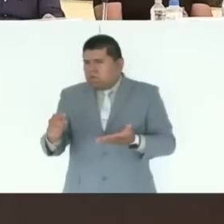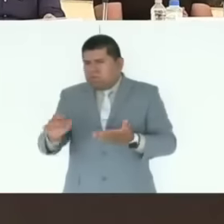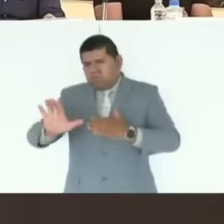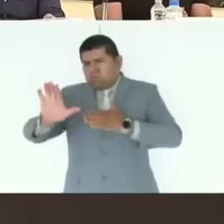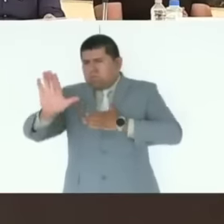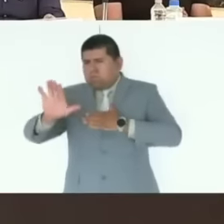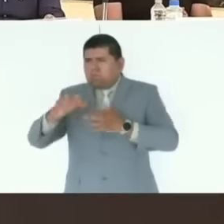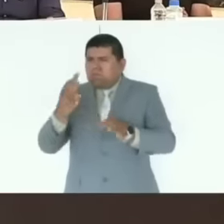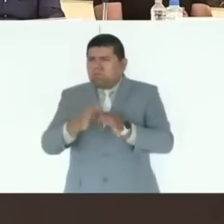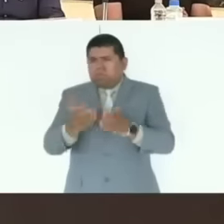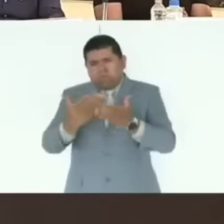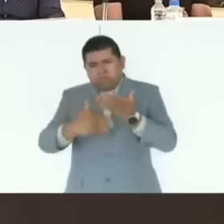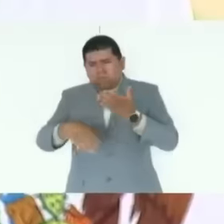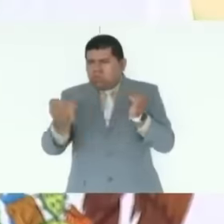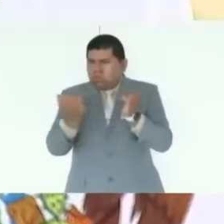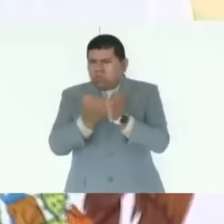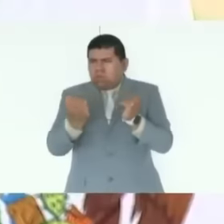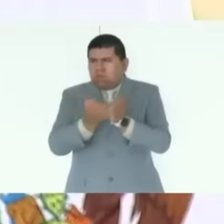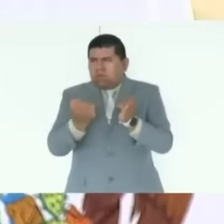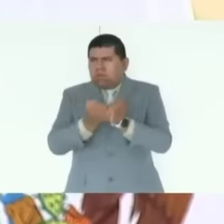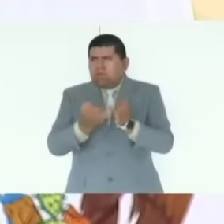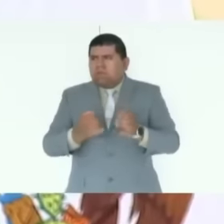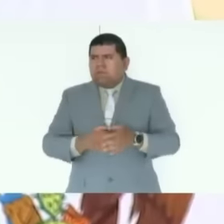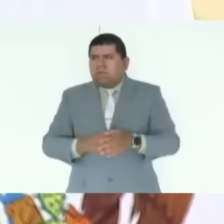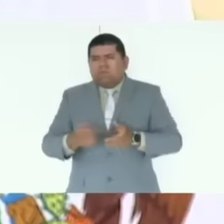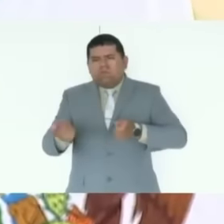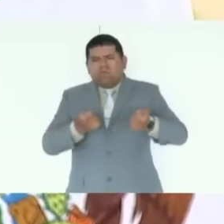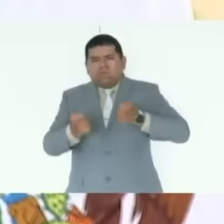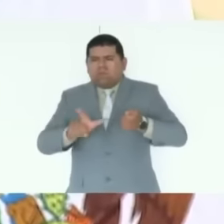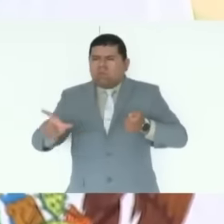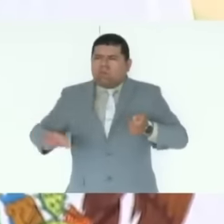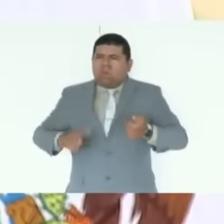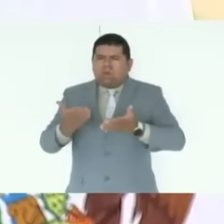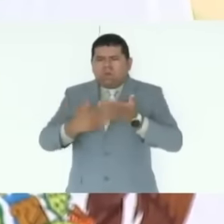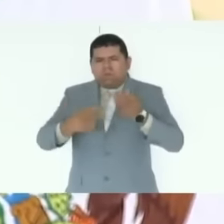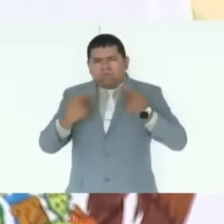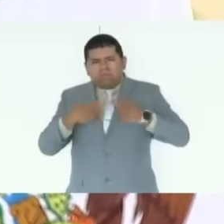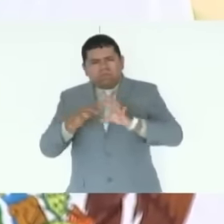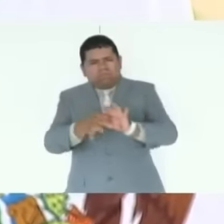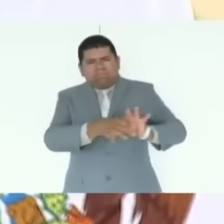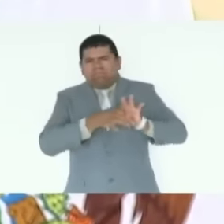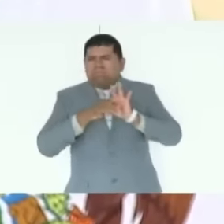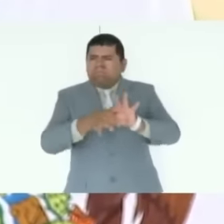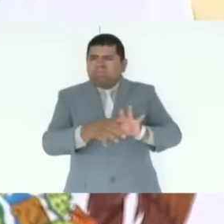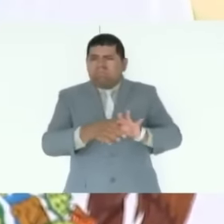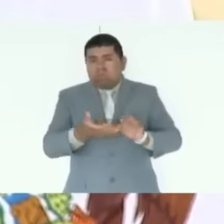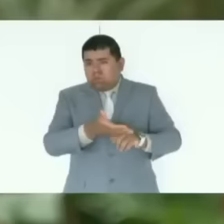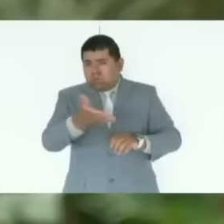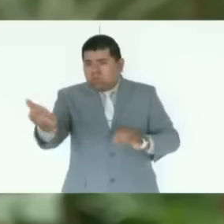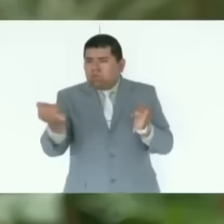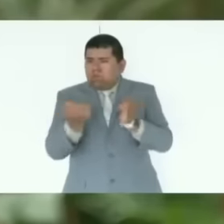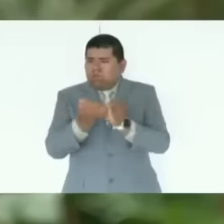we are going to continue doing it because we are going to continue governing with The people of Mexico with you